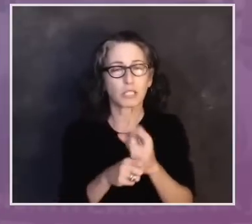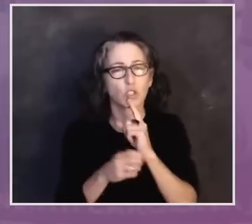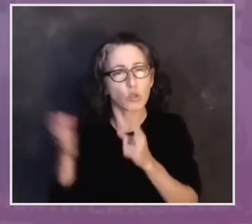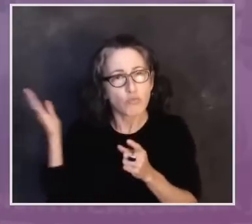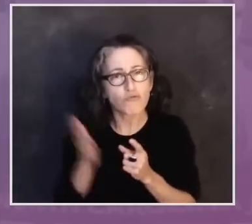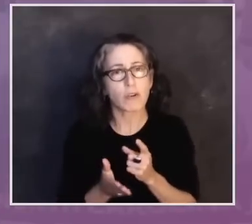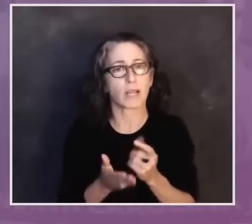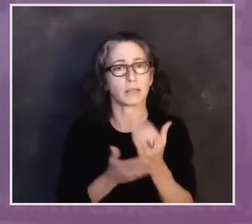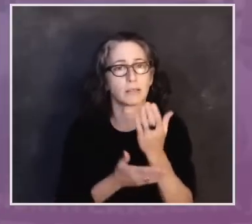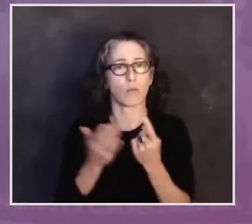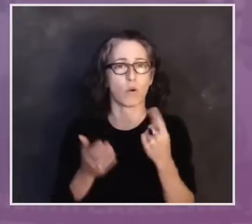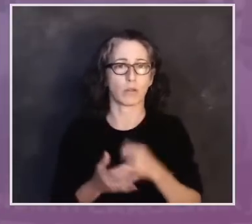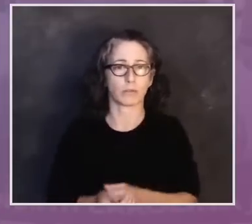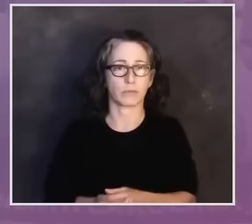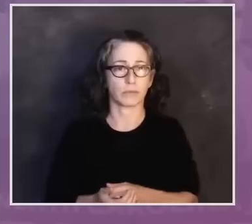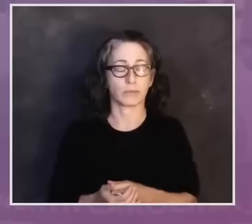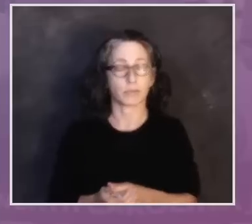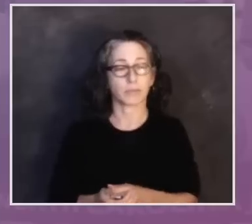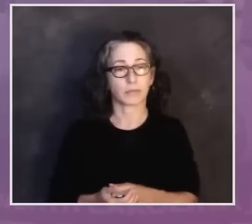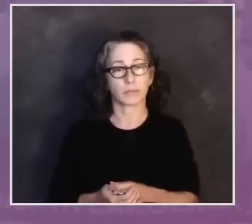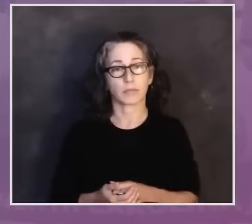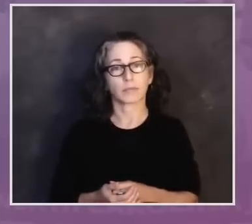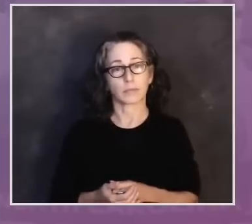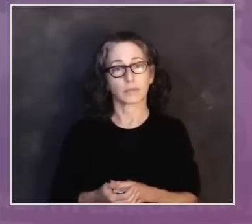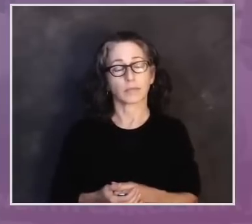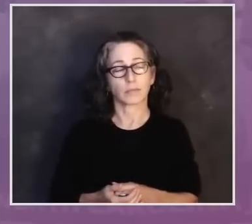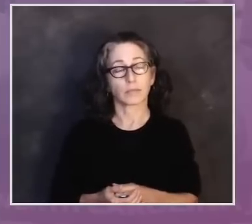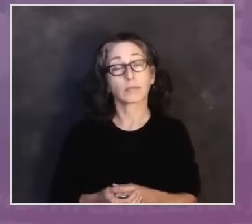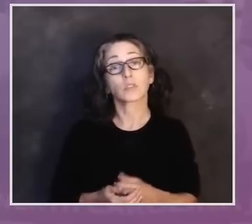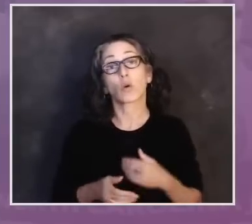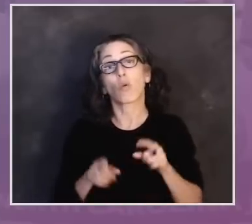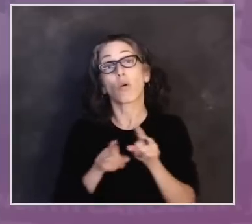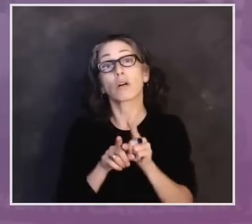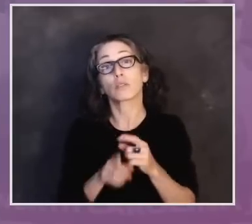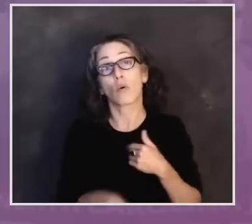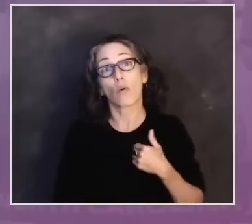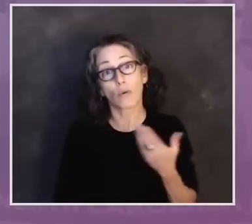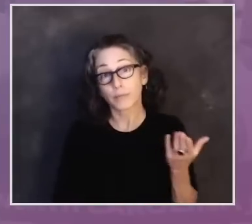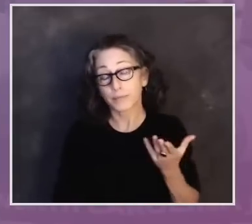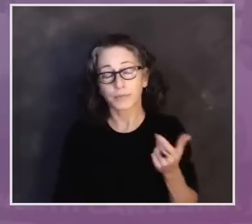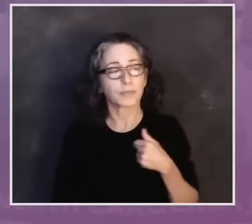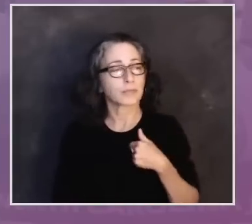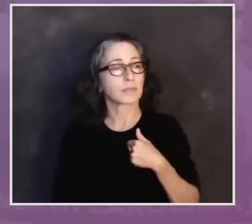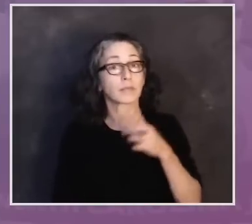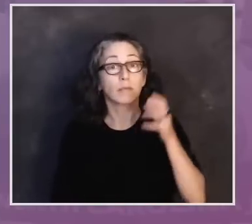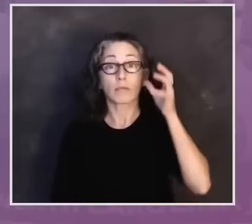MOM, JUST LET'S DO THIS.